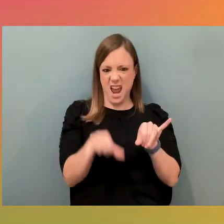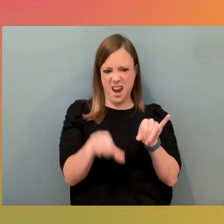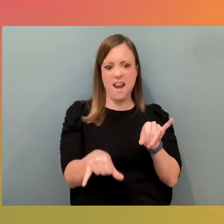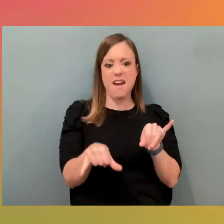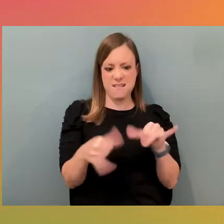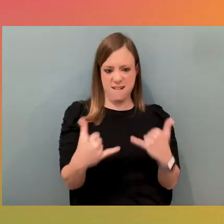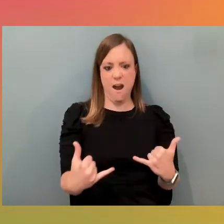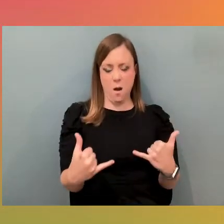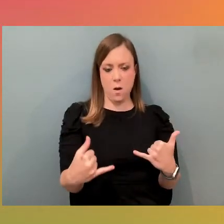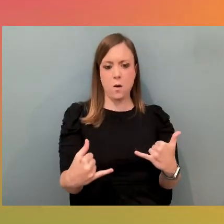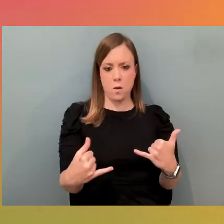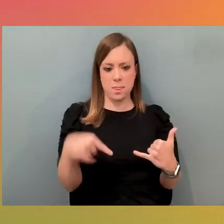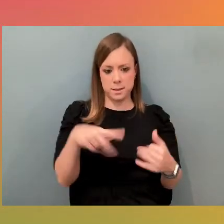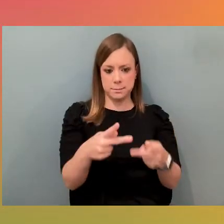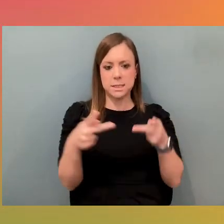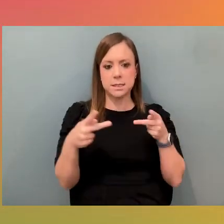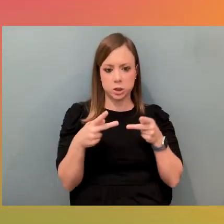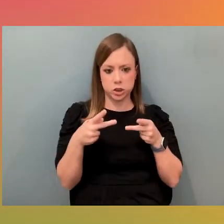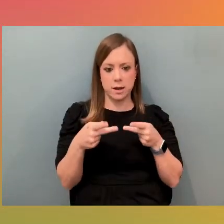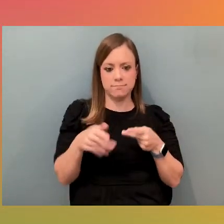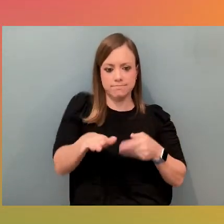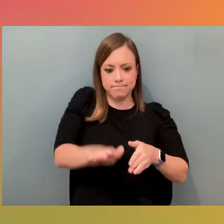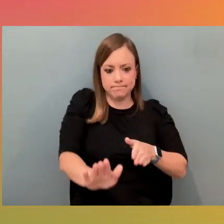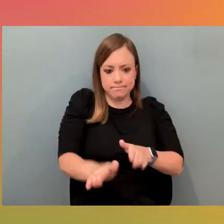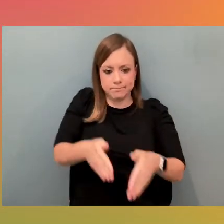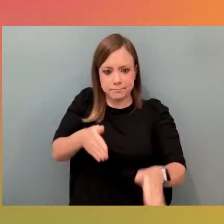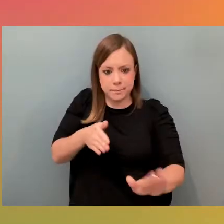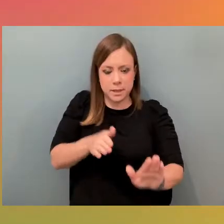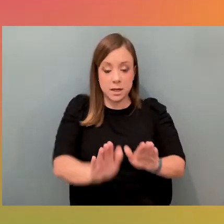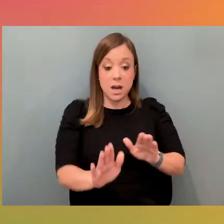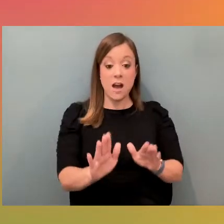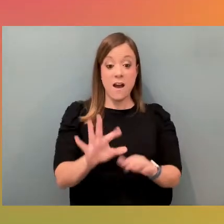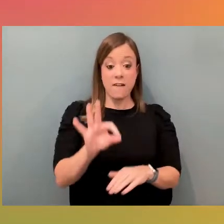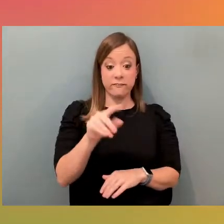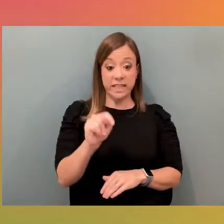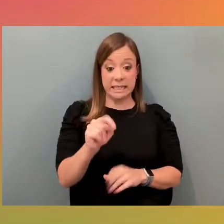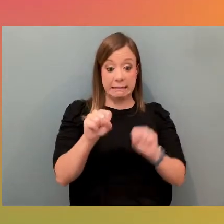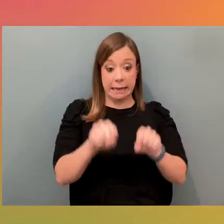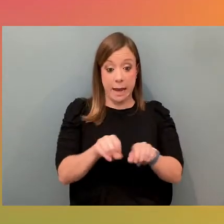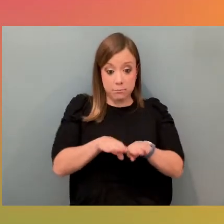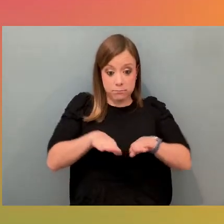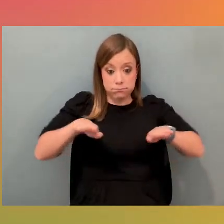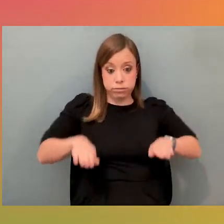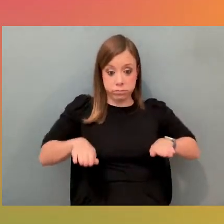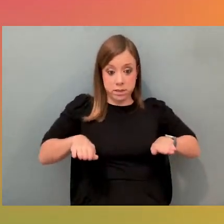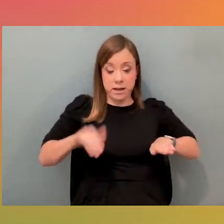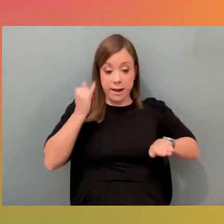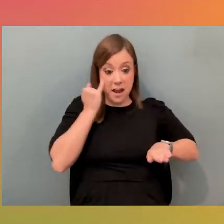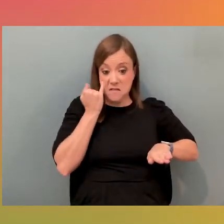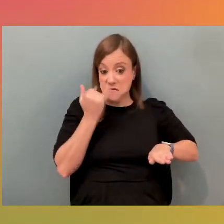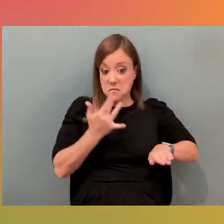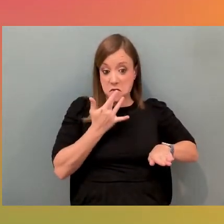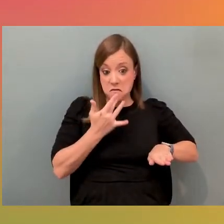THIS TIME WE WILL STAY HERE. YOU CAN PEDDLE THROUGH THE LEGS. YOU ARE WELCOMED TO WIDEN YOUR